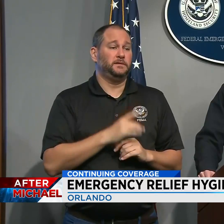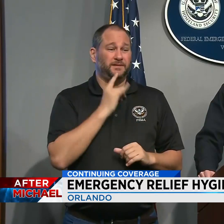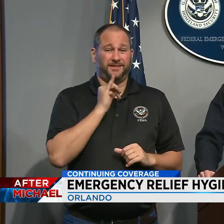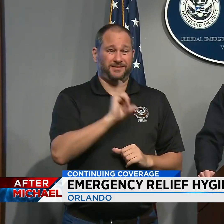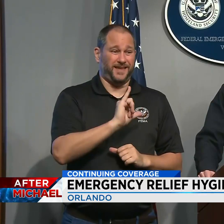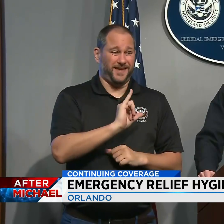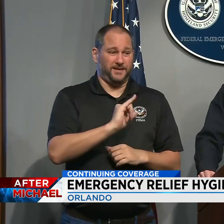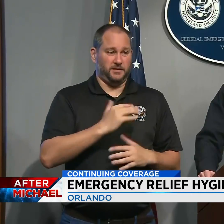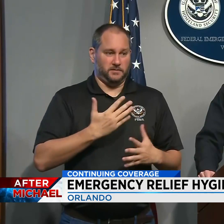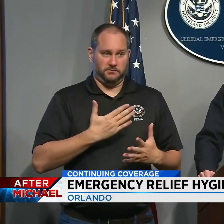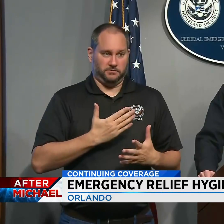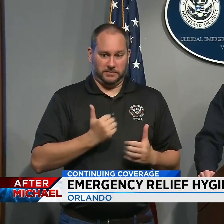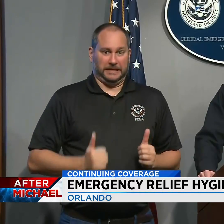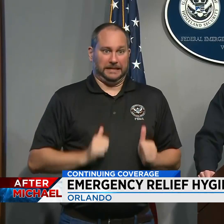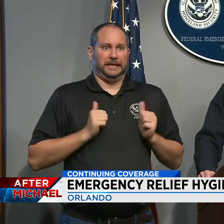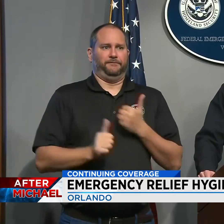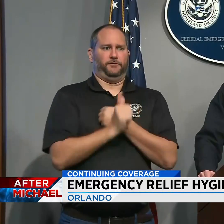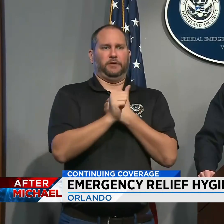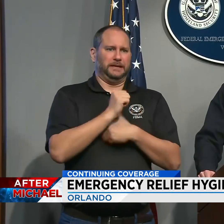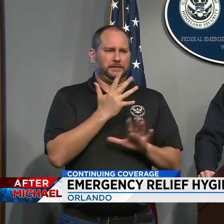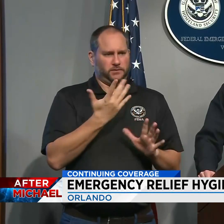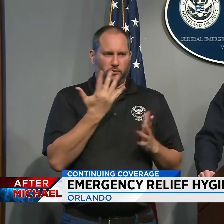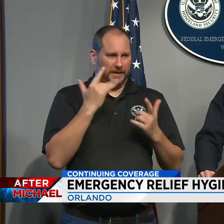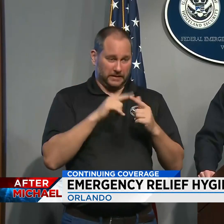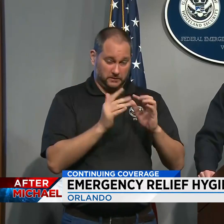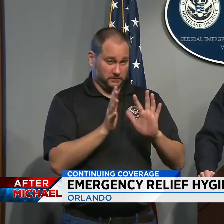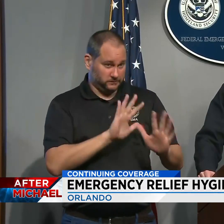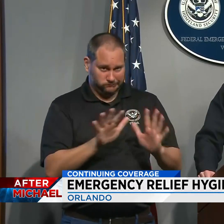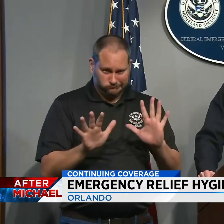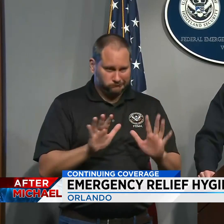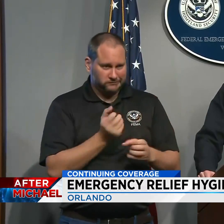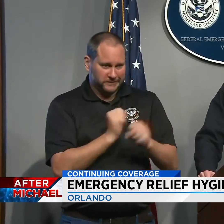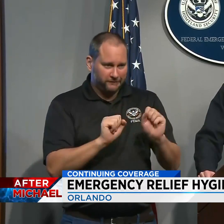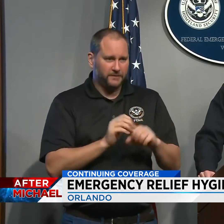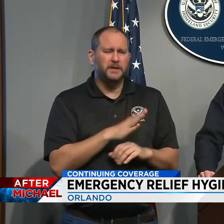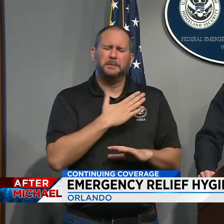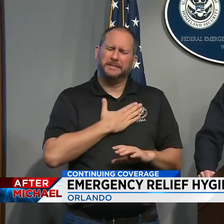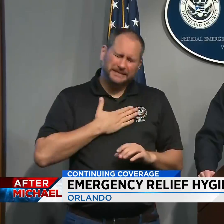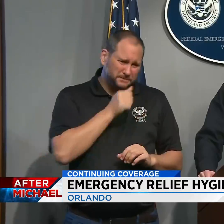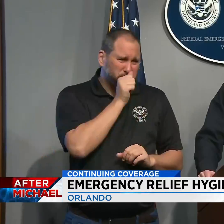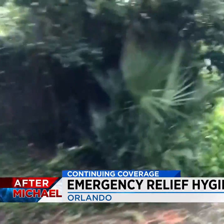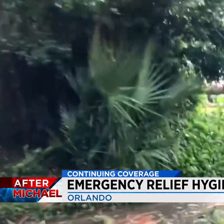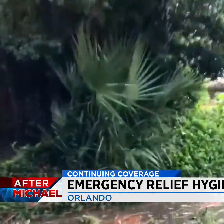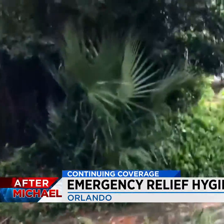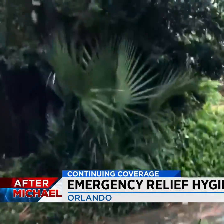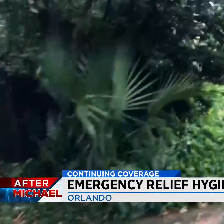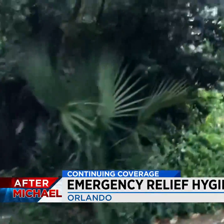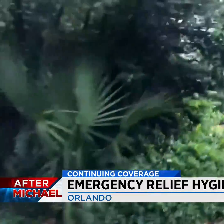AREA TO GO BACK INTO. WHEN YOU HAVE THIS TYPE OF DESTRUCTION, THERE’S GAS LINES WHEN YOU HAVE THIS TYPE OF DESTRUCTION, THERE’S GAS LINES THAT ARE THERE, POWER LINES ARE DESTRUCTION, THERE’S GAS LINES THAT ARE THERE, POWER LINES ARE DOWN. THAT ARE THERE, POWER LINES ARE DOWN. IN DOING SO, YOU’RE PUTTING YOUR DOWN. IN DOING SO, YOU’RE PUTTING YOUR LIFE IN DANGER. IN DOING SO, YOU’RE PUTTING YOUR LIFE IN DANGER. WE ASK YOU TO BE PATIENT.